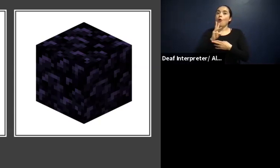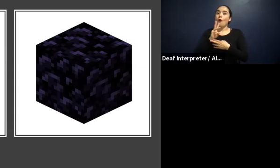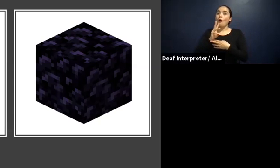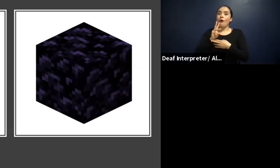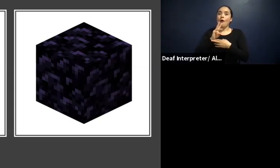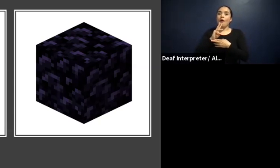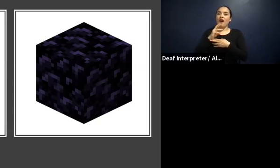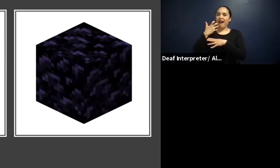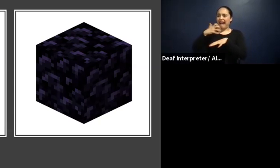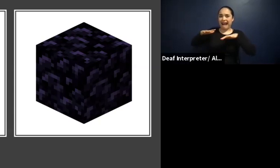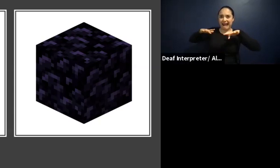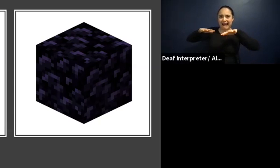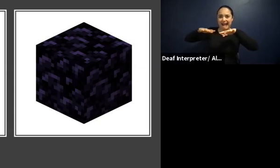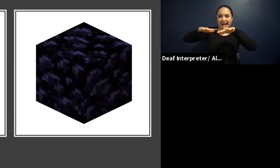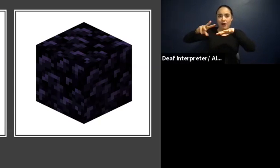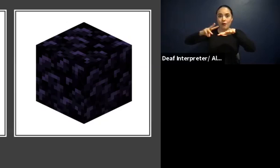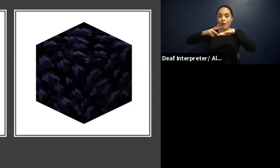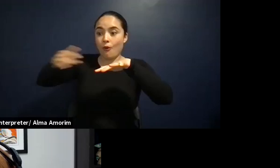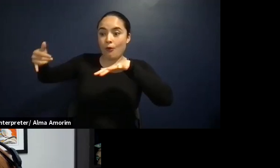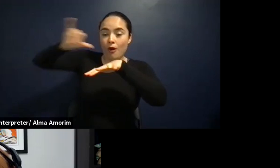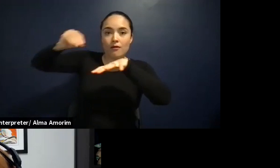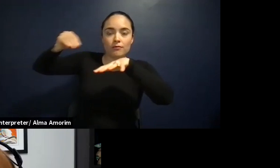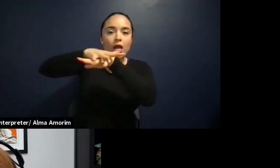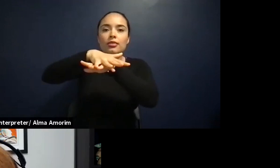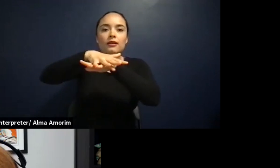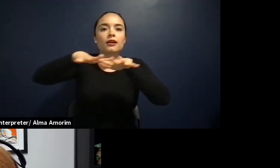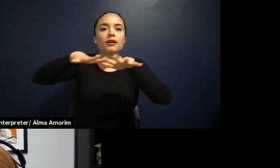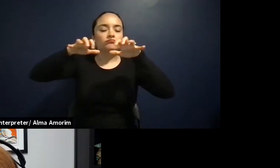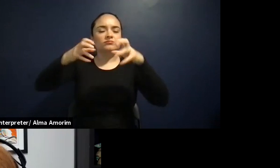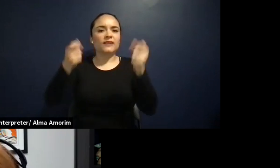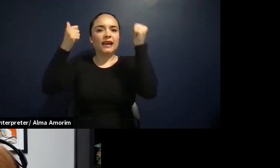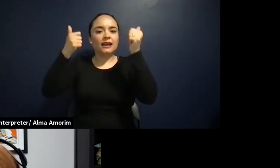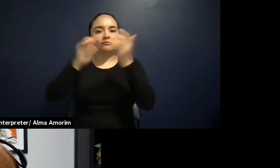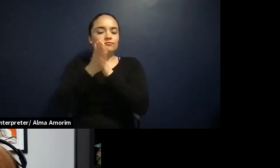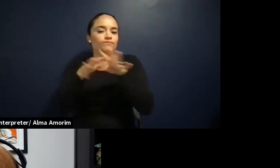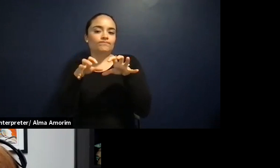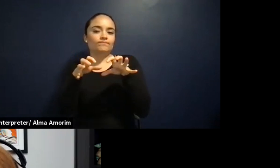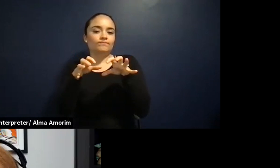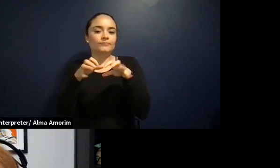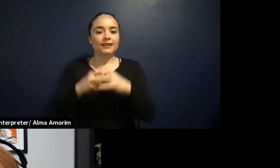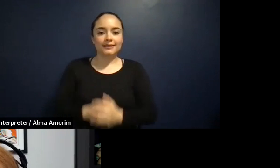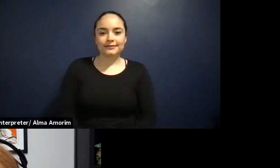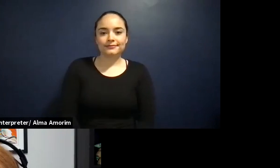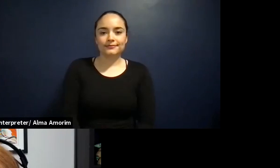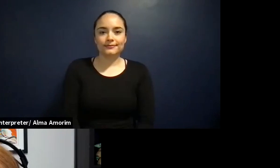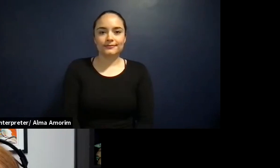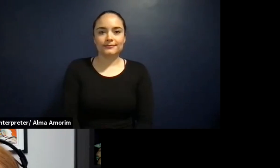one other thing that I wanted to know about the obsidian is that, so if I'm in Minecraft and I'm in